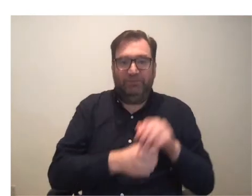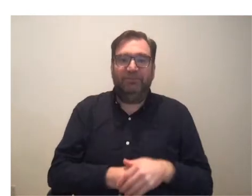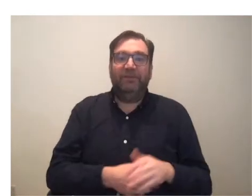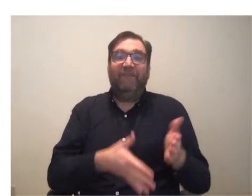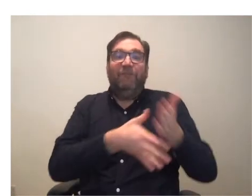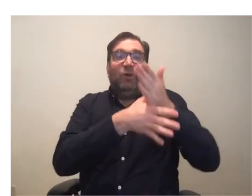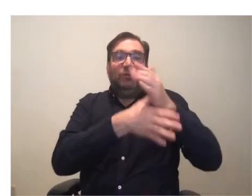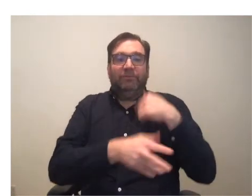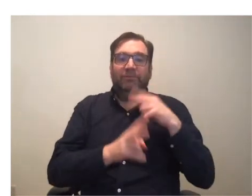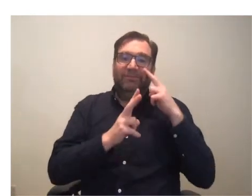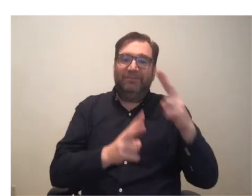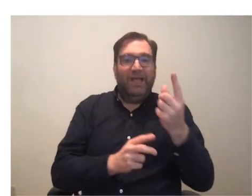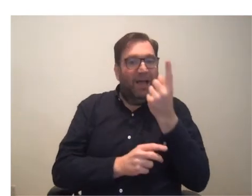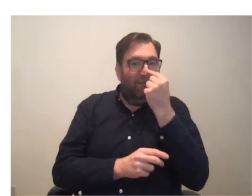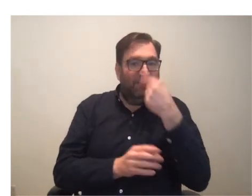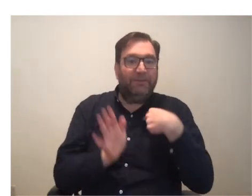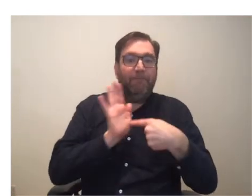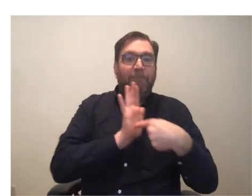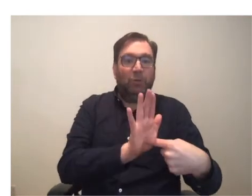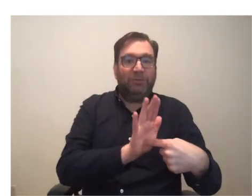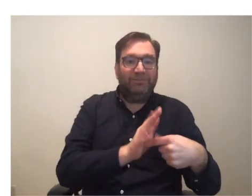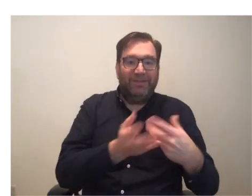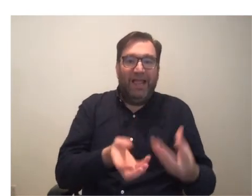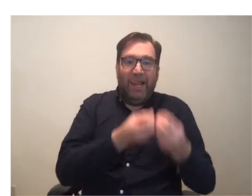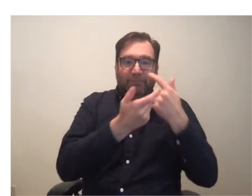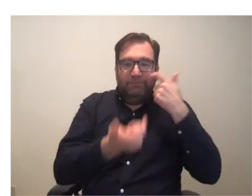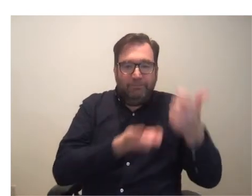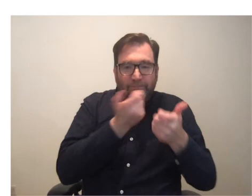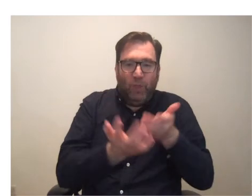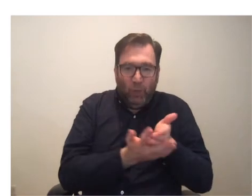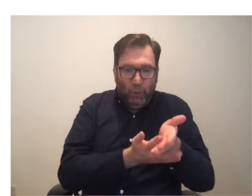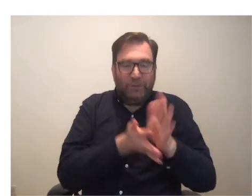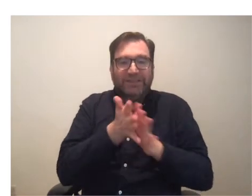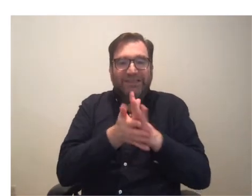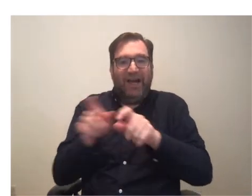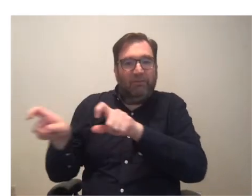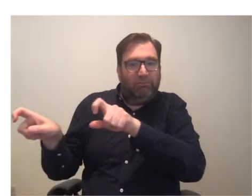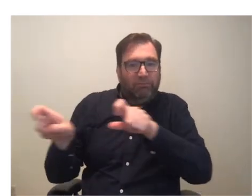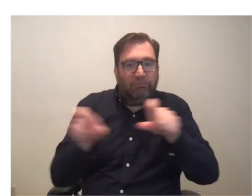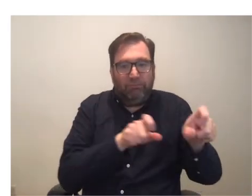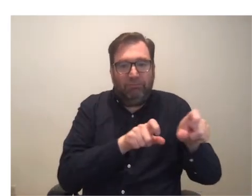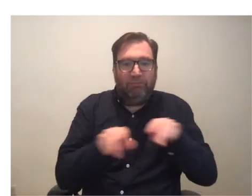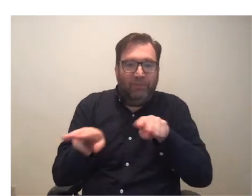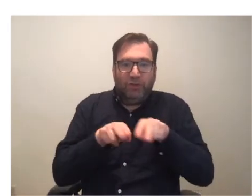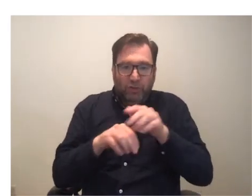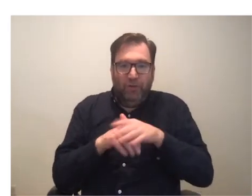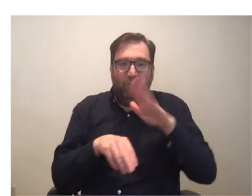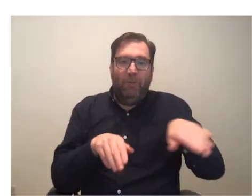Firstly, we show the ability of our model to help search through continuous signing videos.